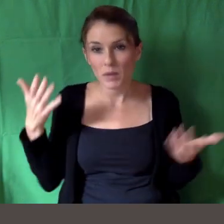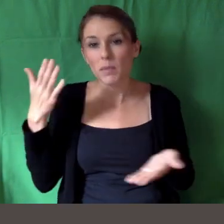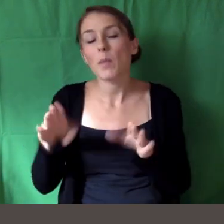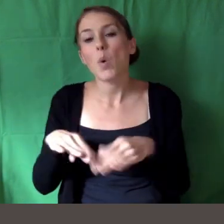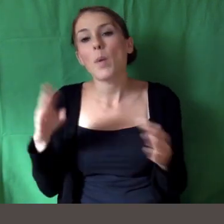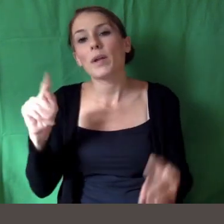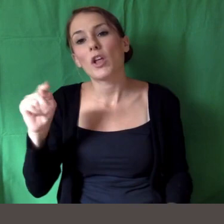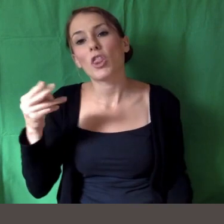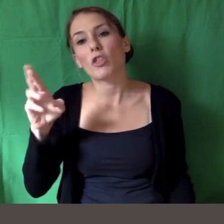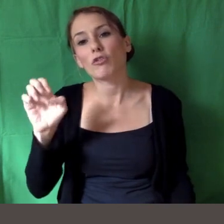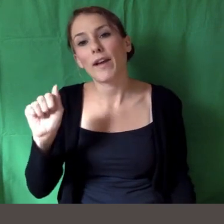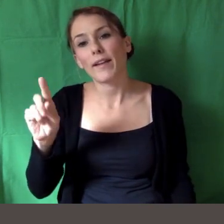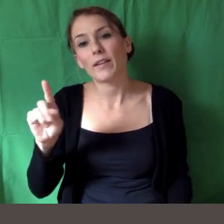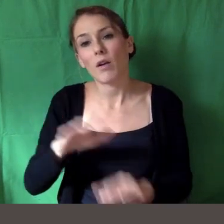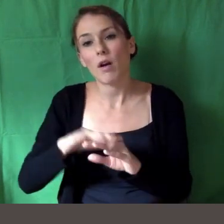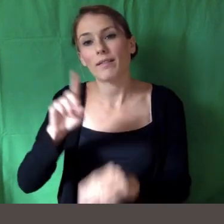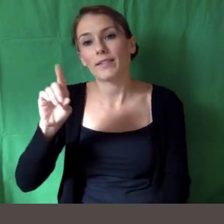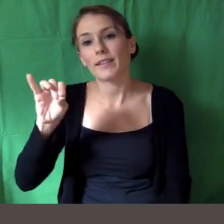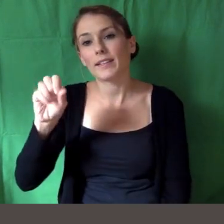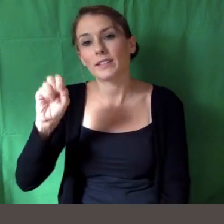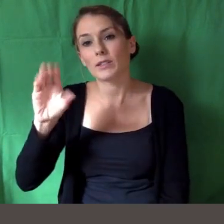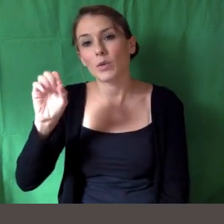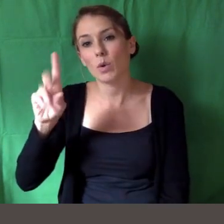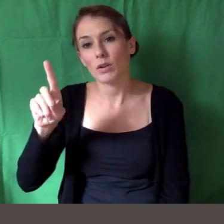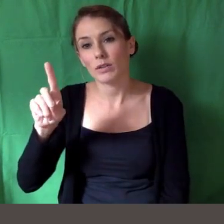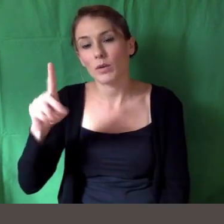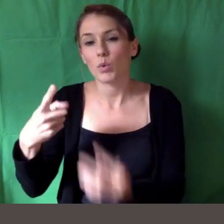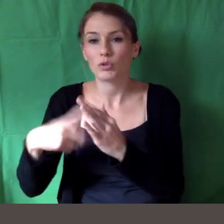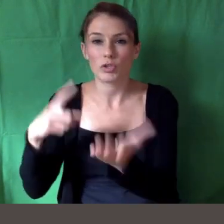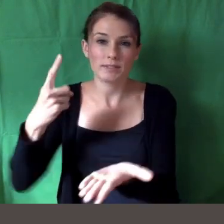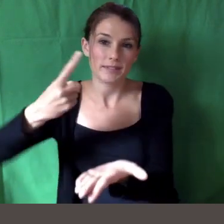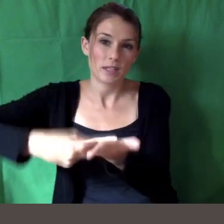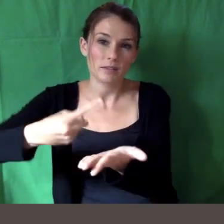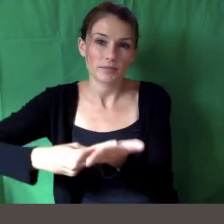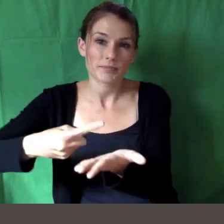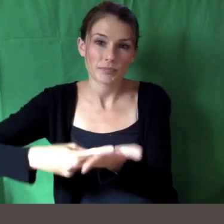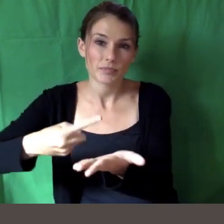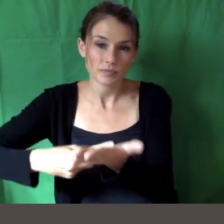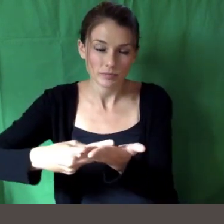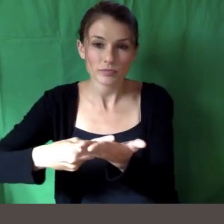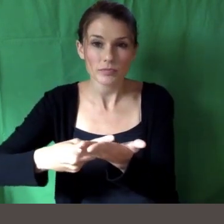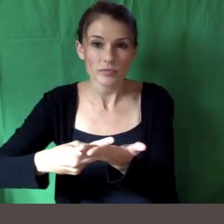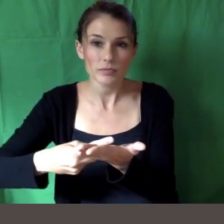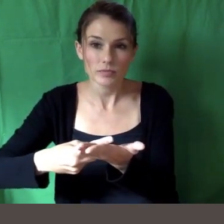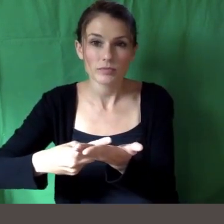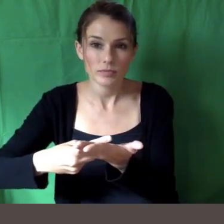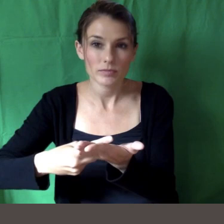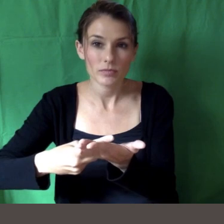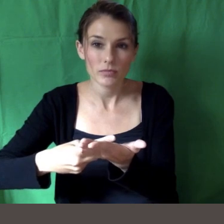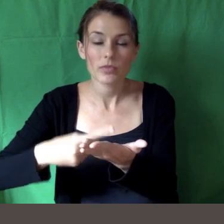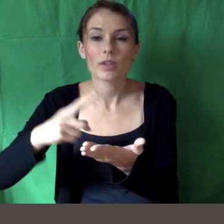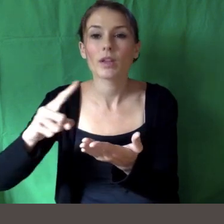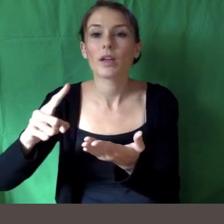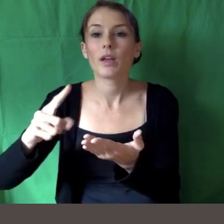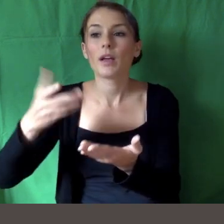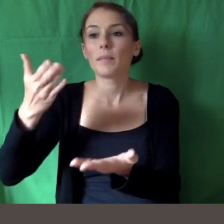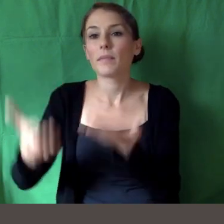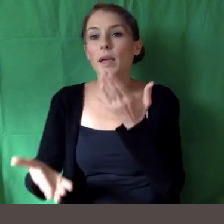Discourse forum and start discussing and as the discussion begin, maybe you or maybe